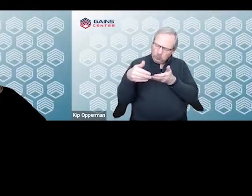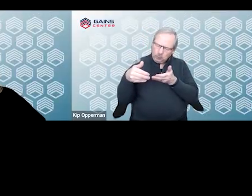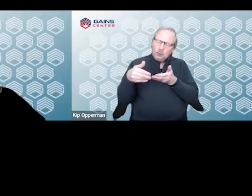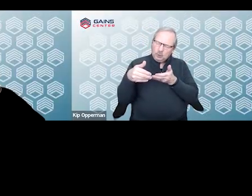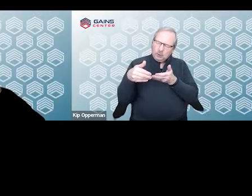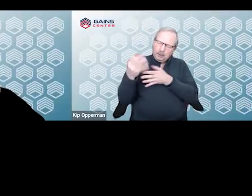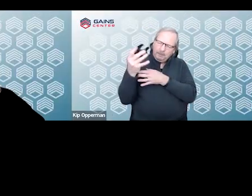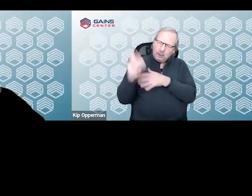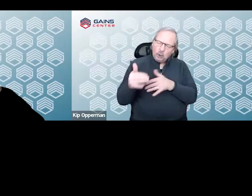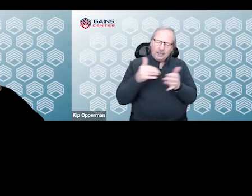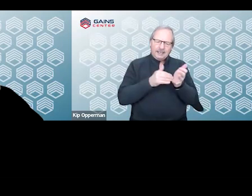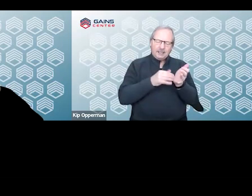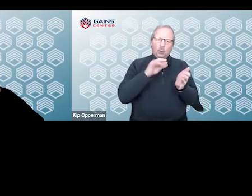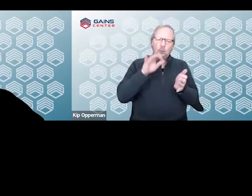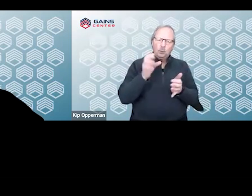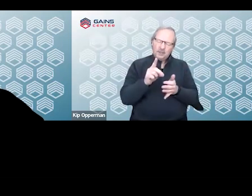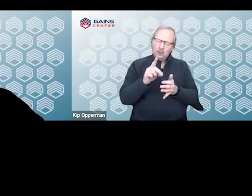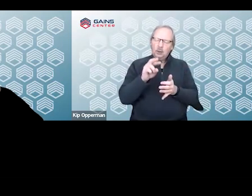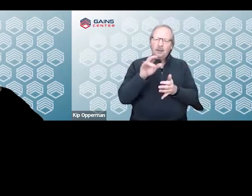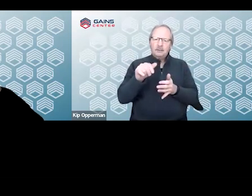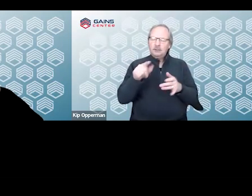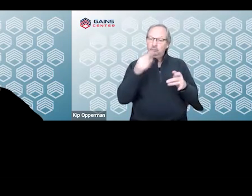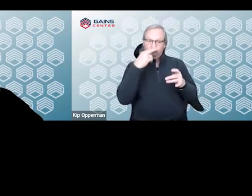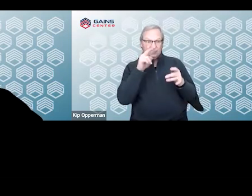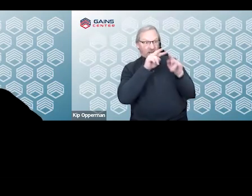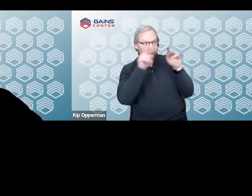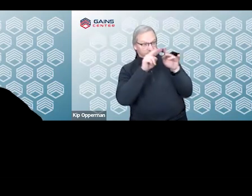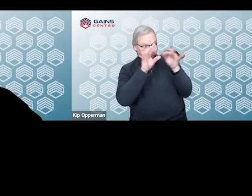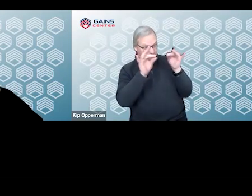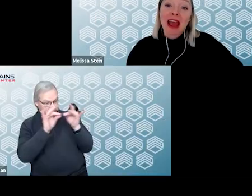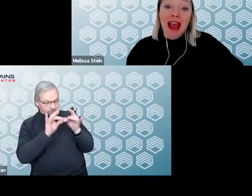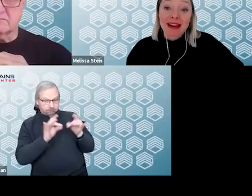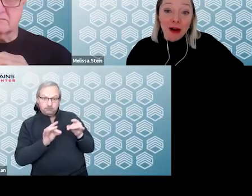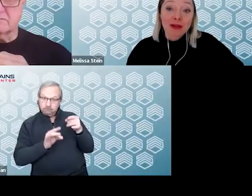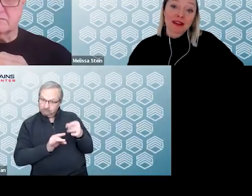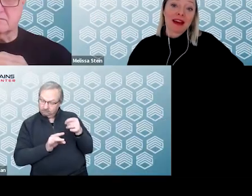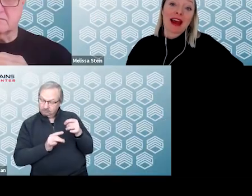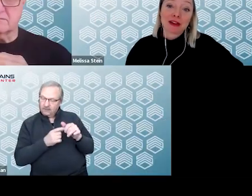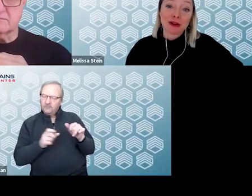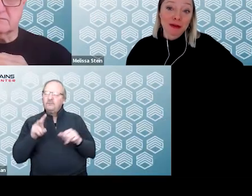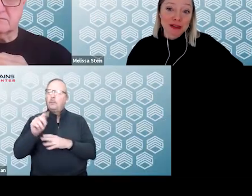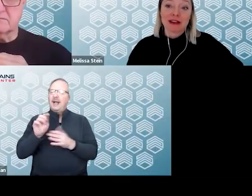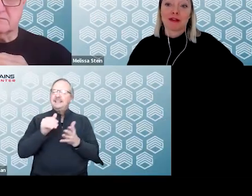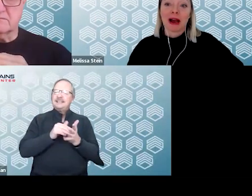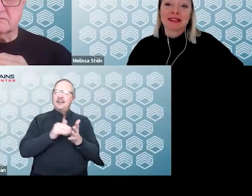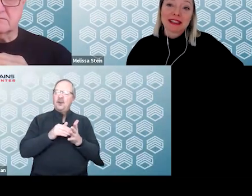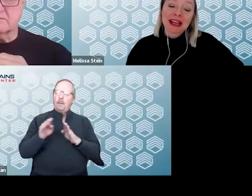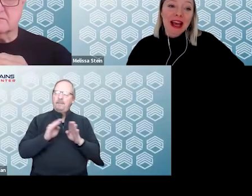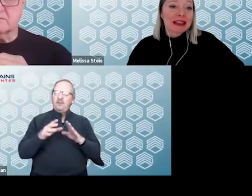Dr. Richard Rawson is a research professor at the Vermont Center for Behavior and Health at the University of Vermont.